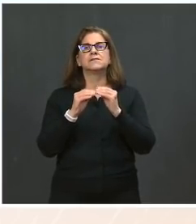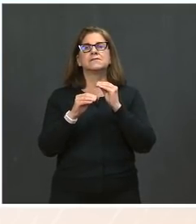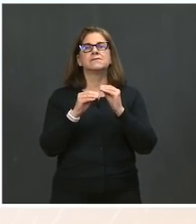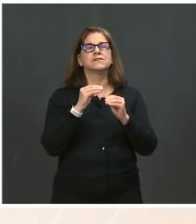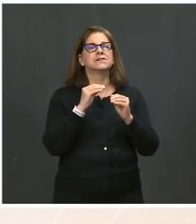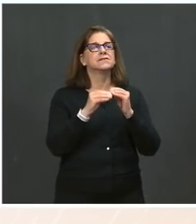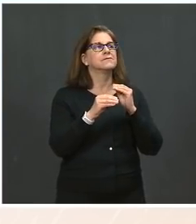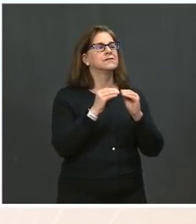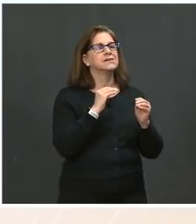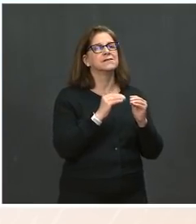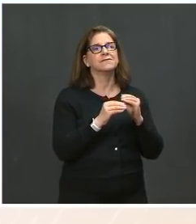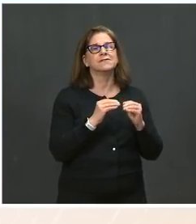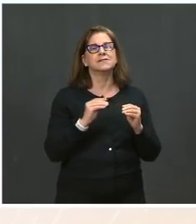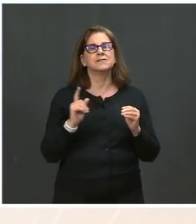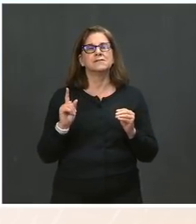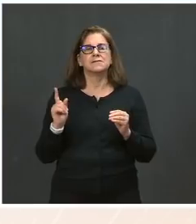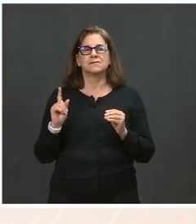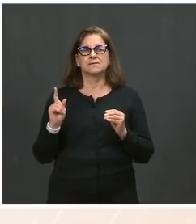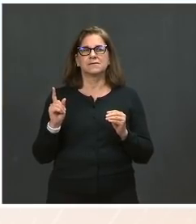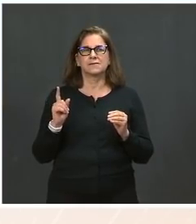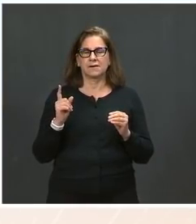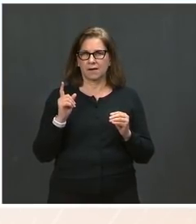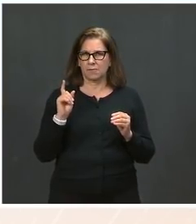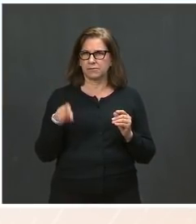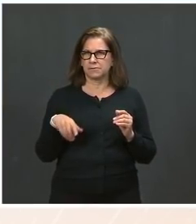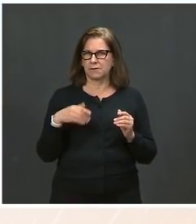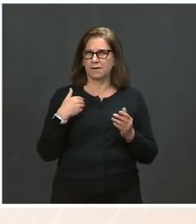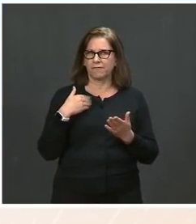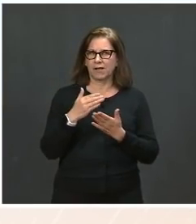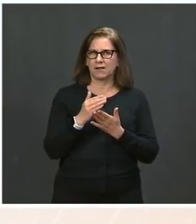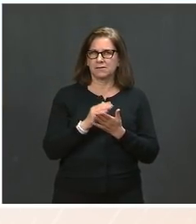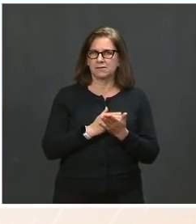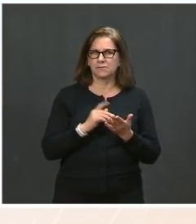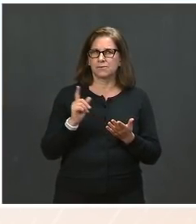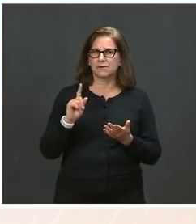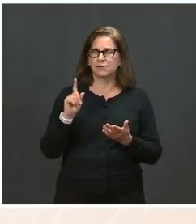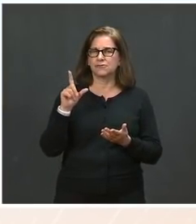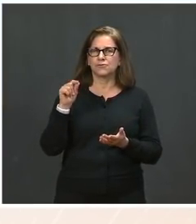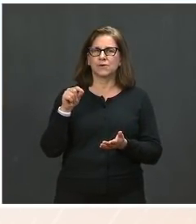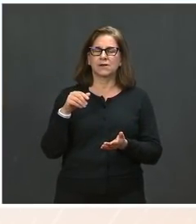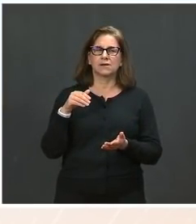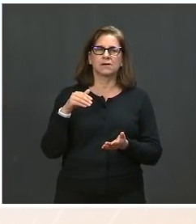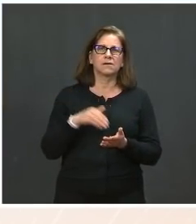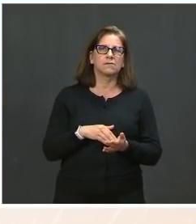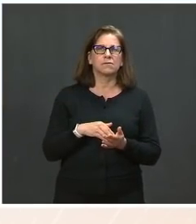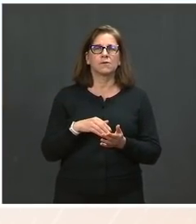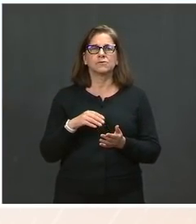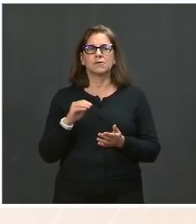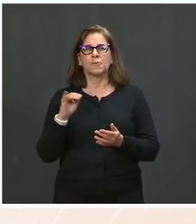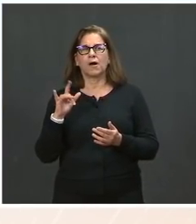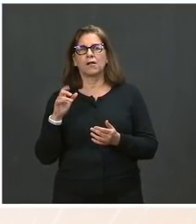and 10,000 numbers from. Ms. Psaki: In terms of roads and railways that needs to be repaired? The Press: Yes. Where did those numbers come from?